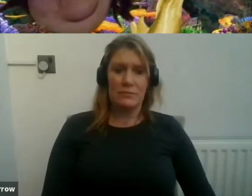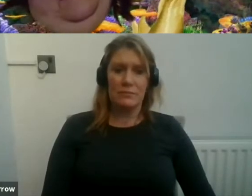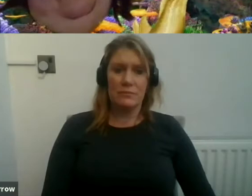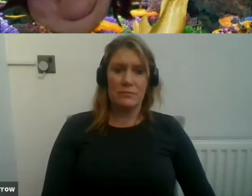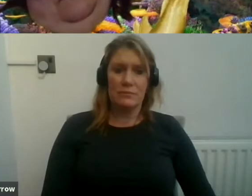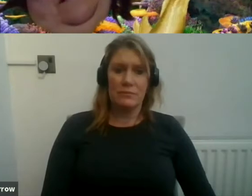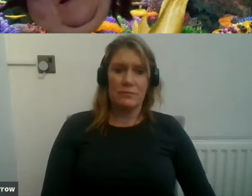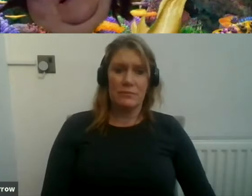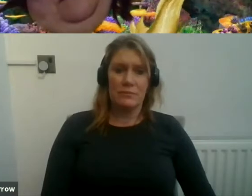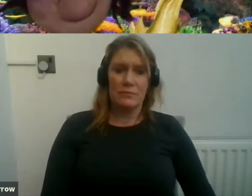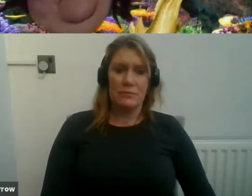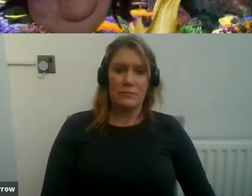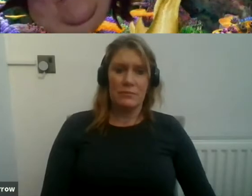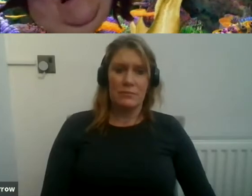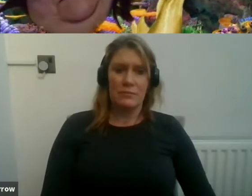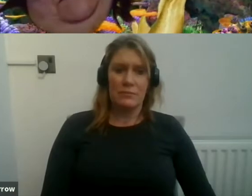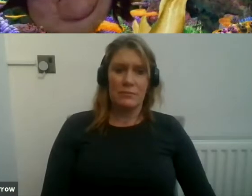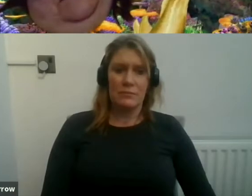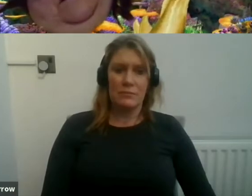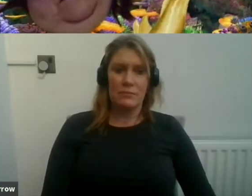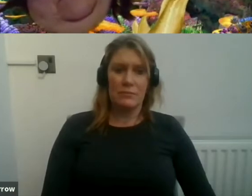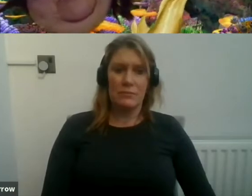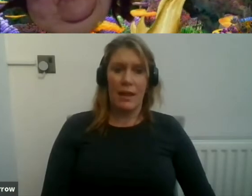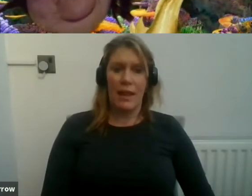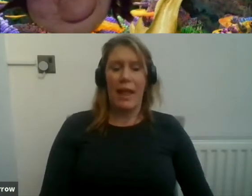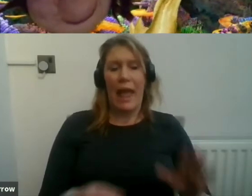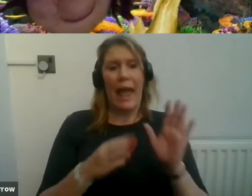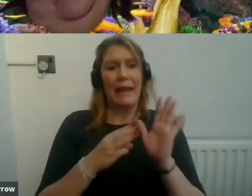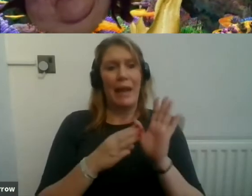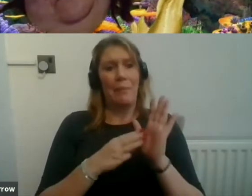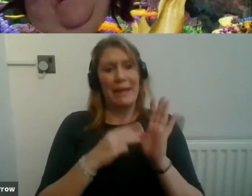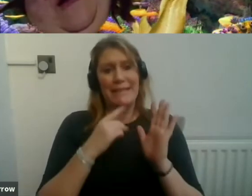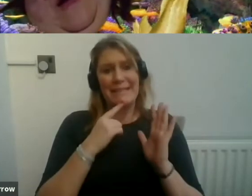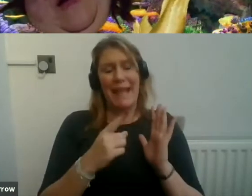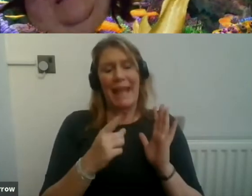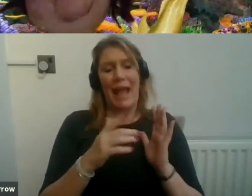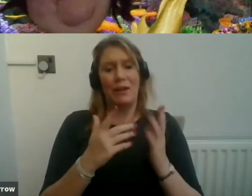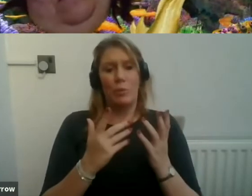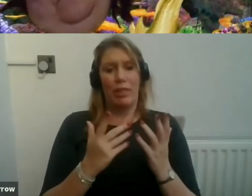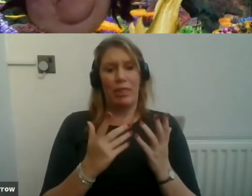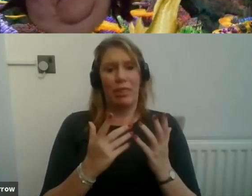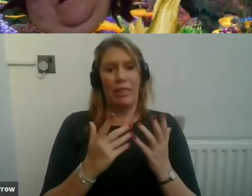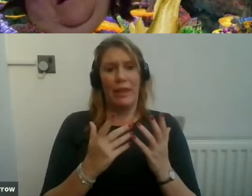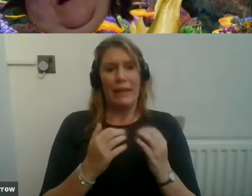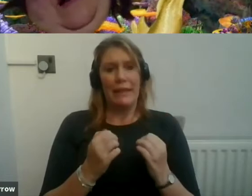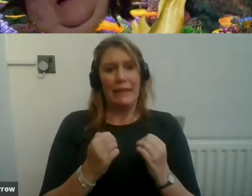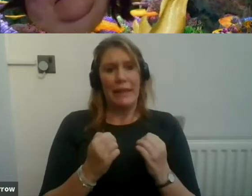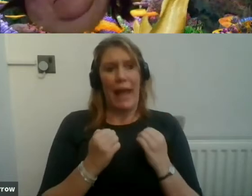were given as individual actors to develop